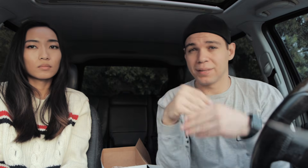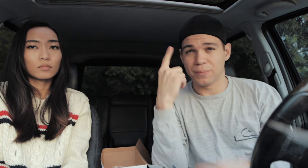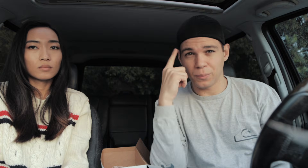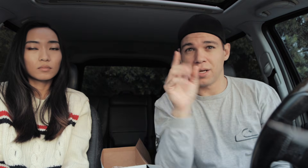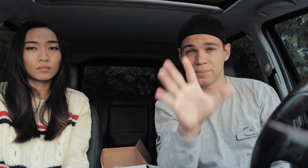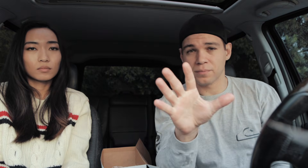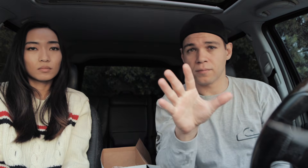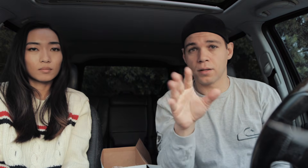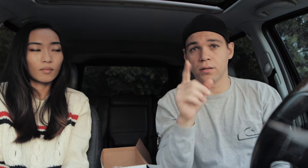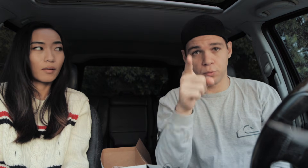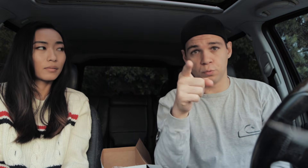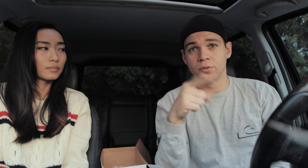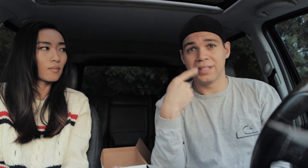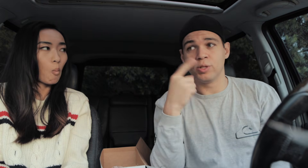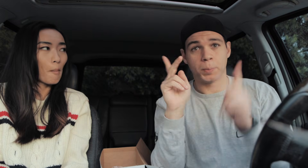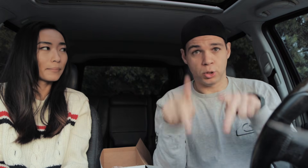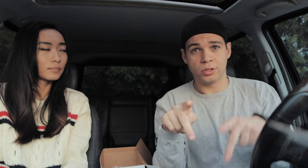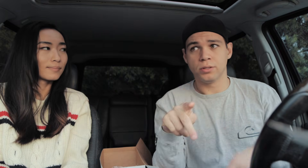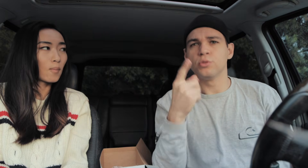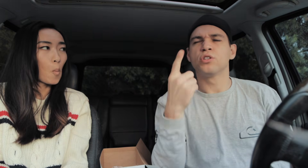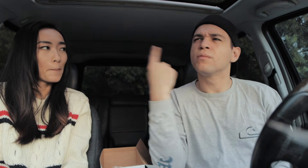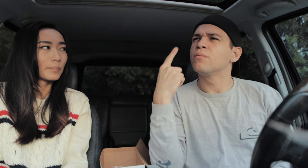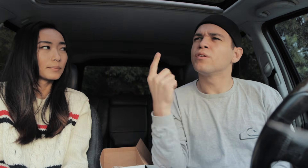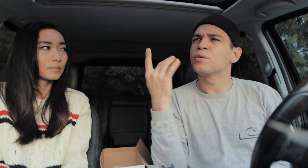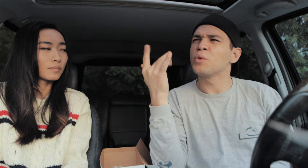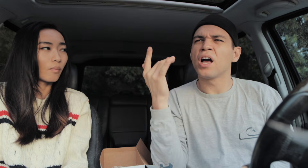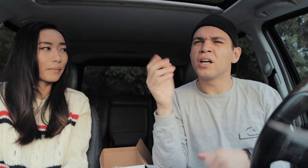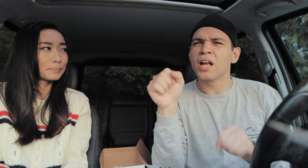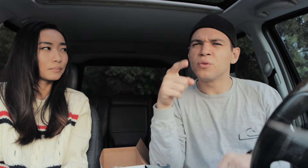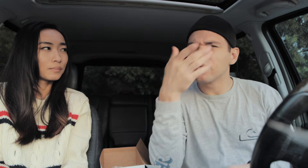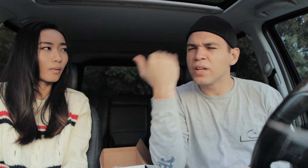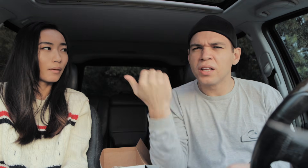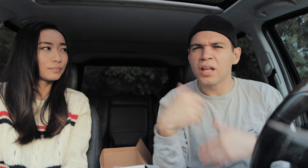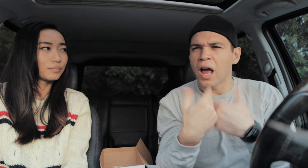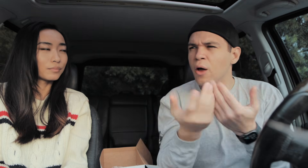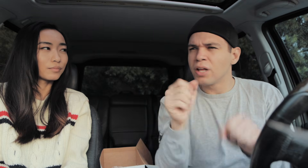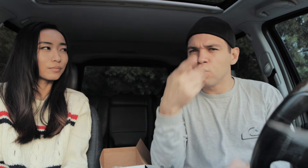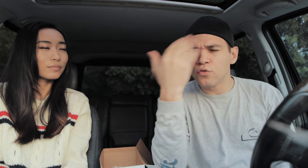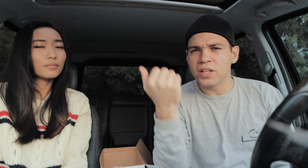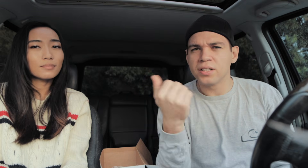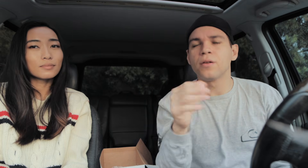keep in mind, if you're a hearing person maybe you're wondering, how can you forget?